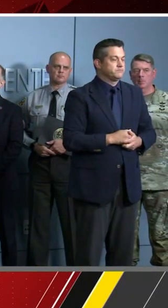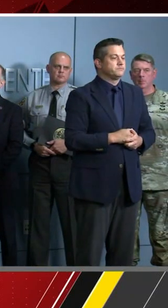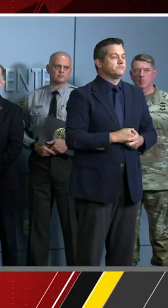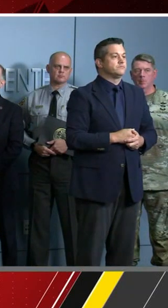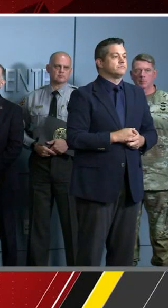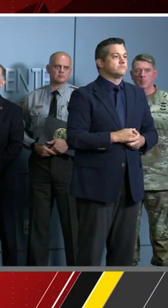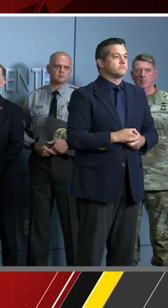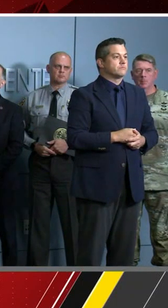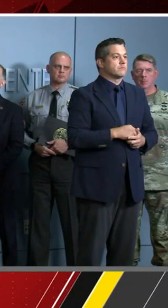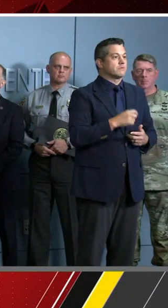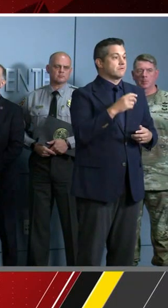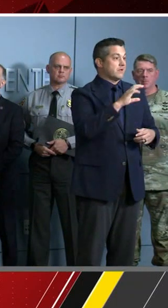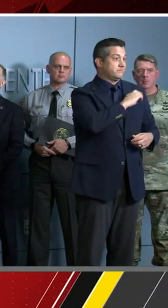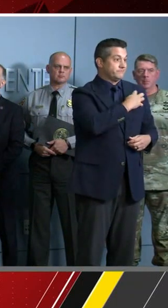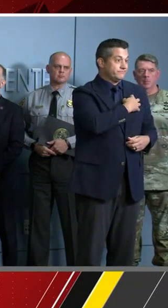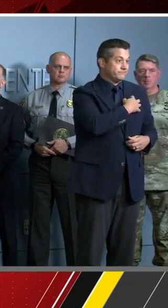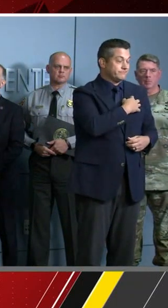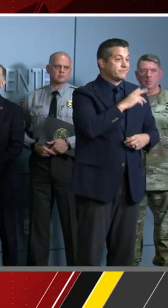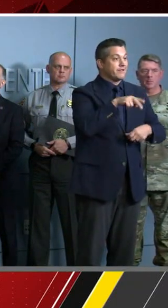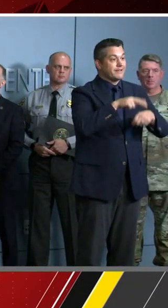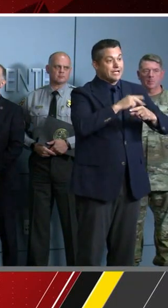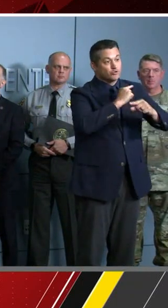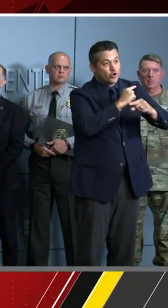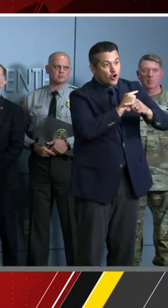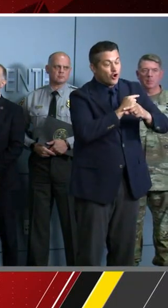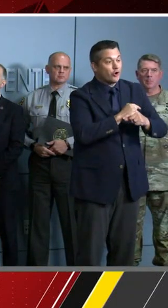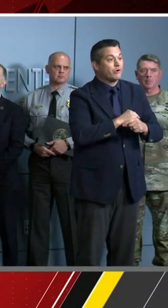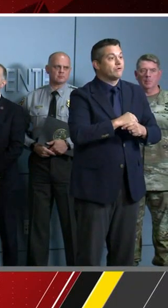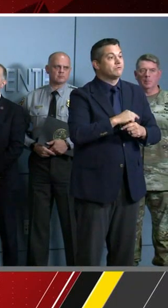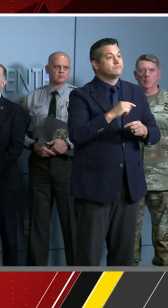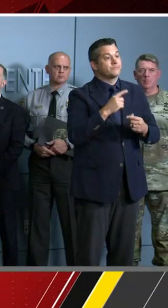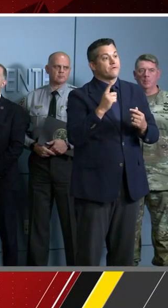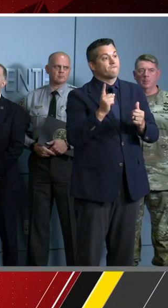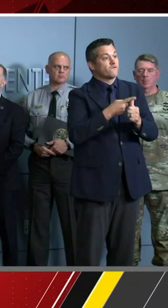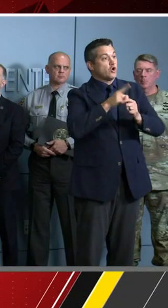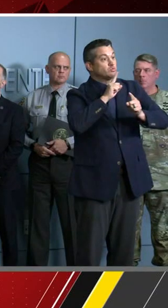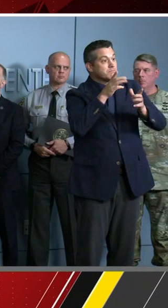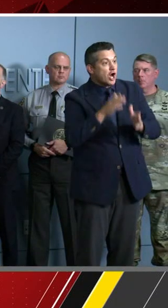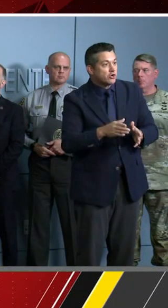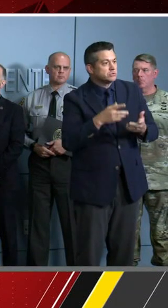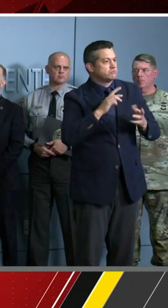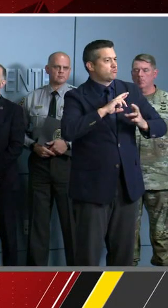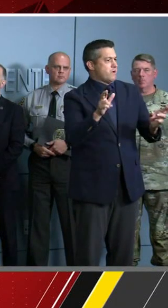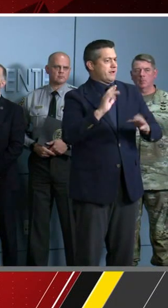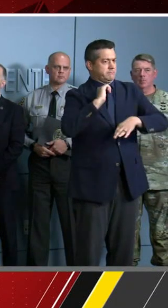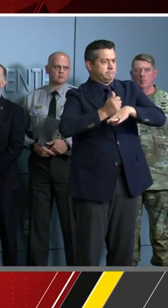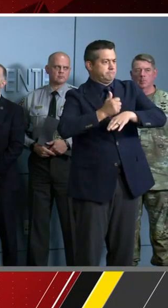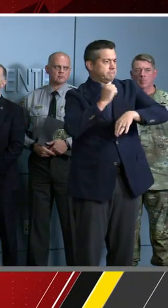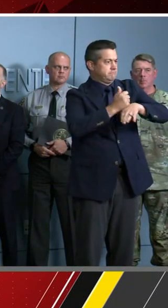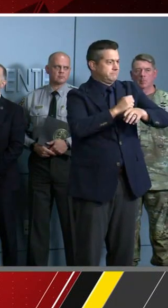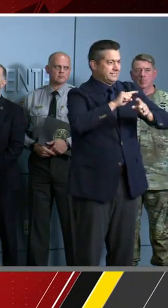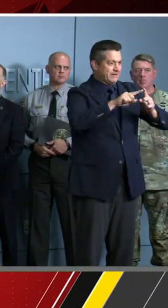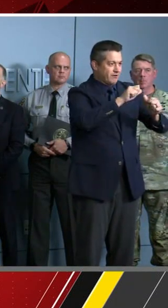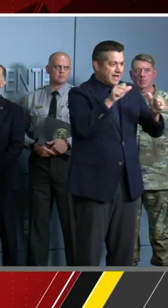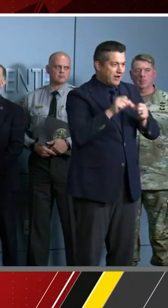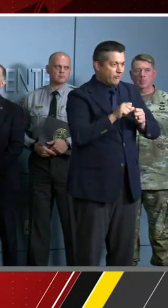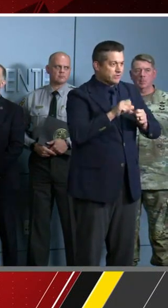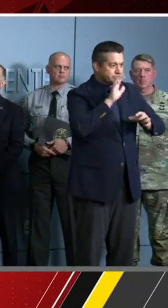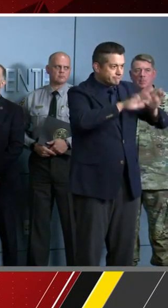highway patrol troopers and transportation and local first